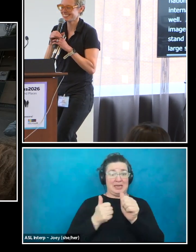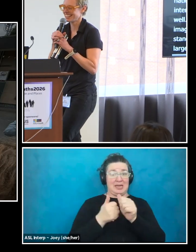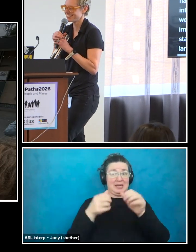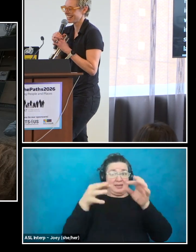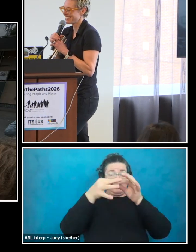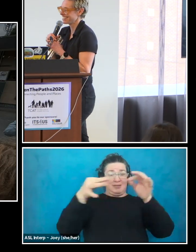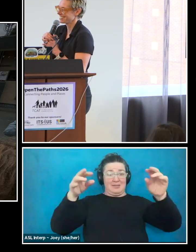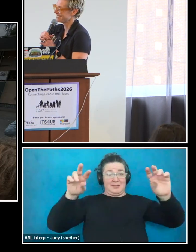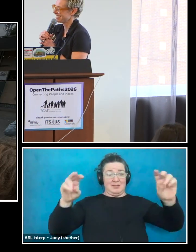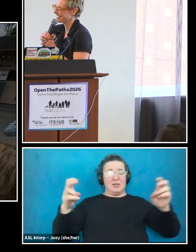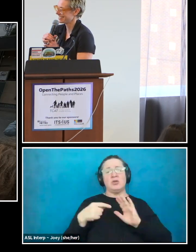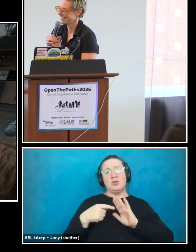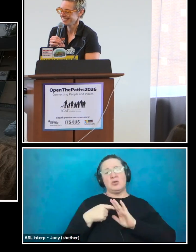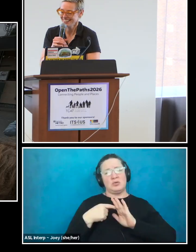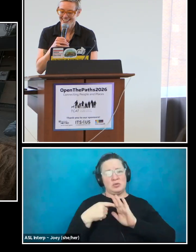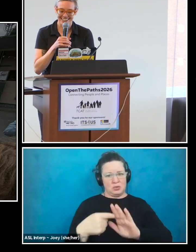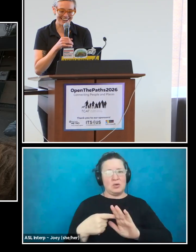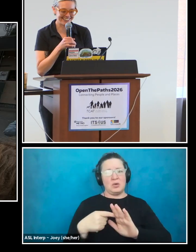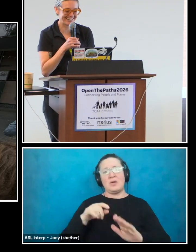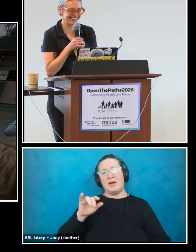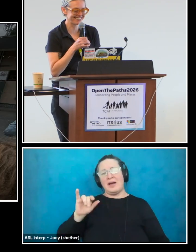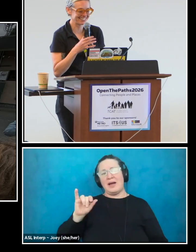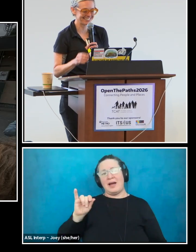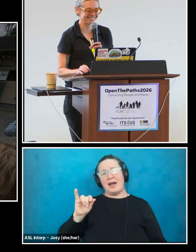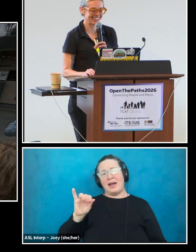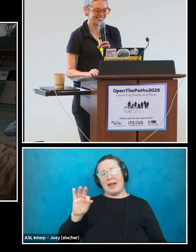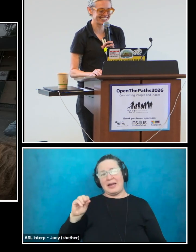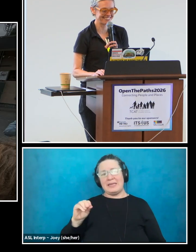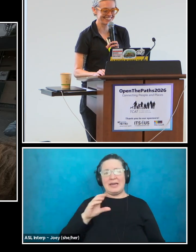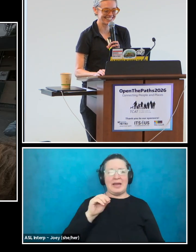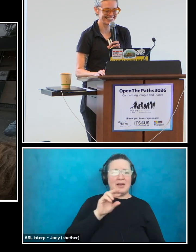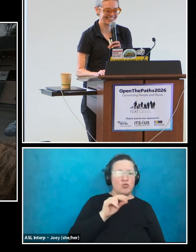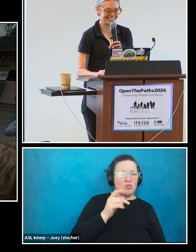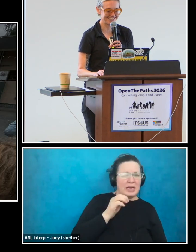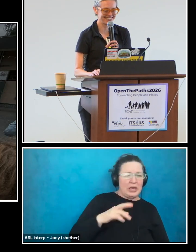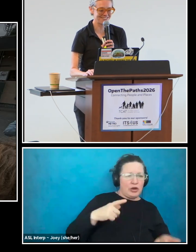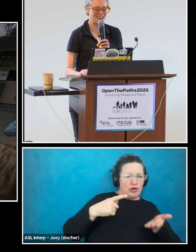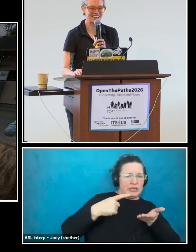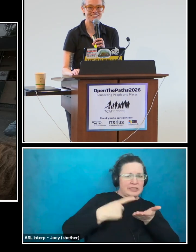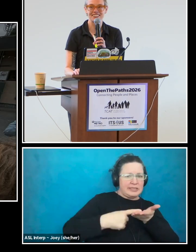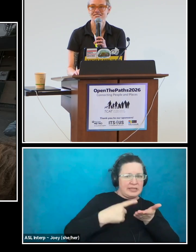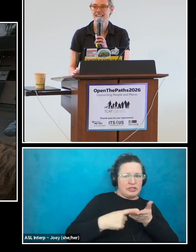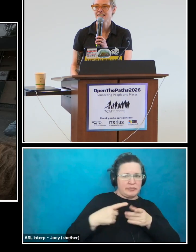all times I-90 and Rainier and how address the ramp situation there. This was a walk roll event